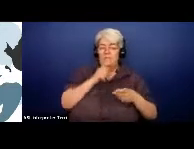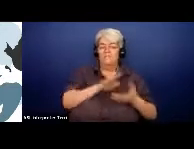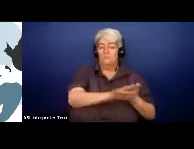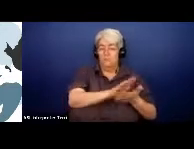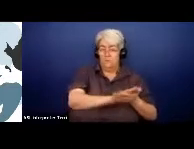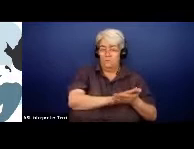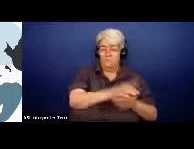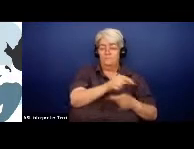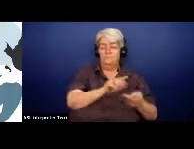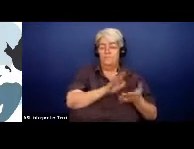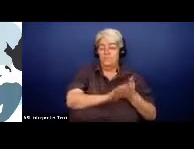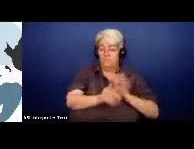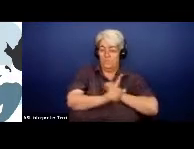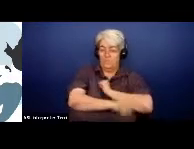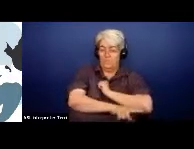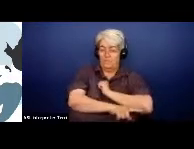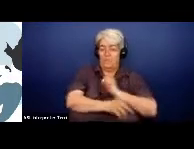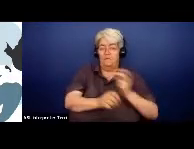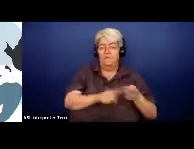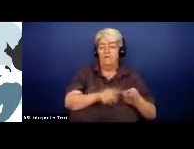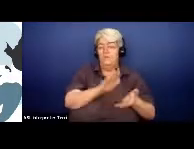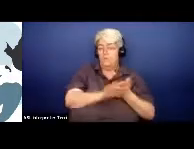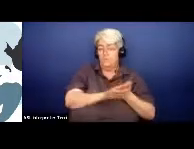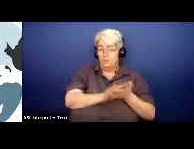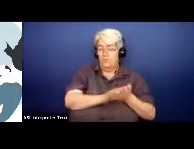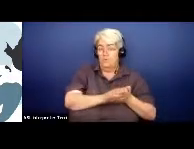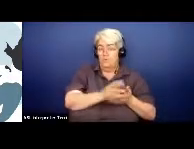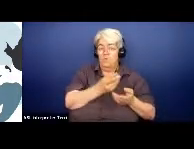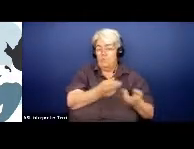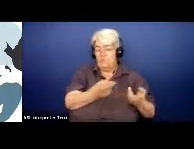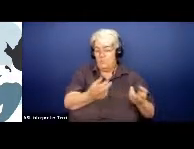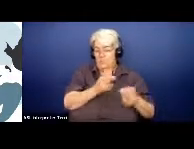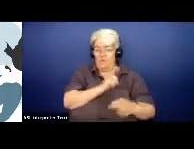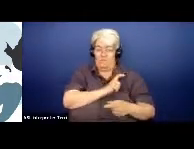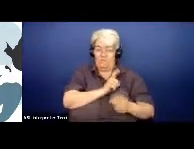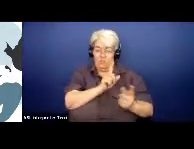school discipline and school resource officers that might be in the particular place. Intercept